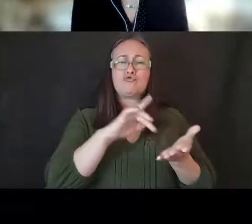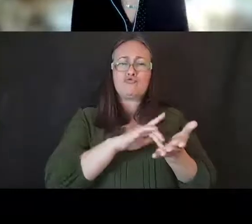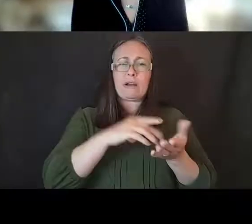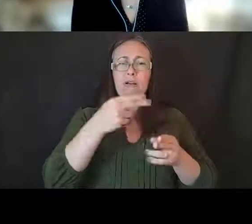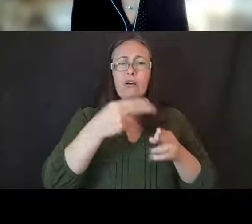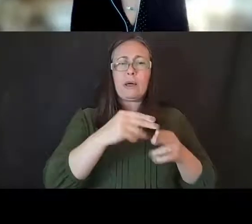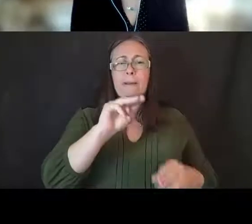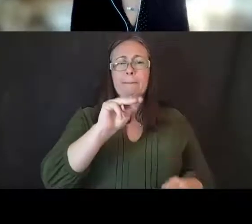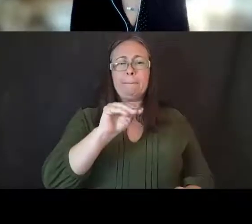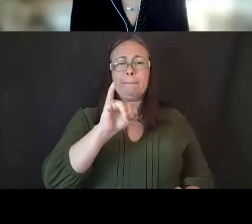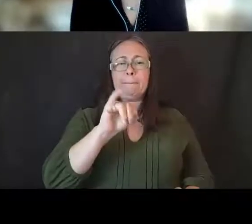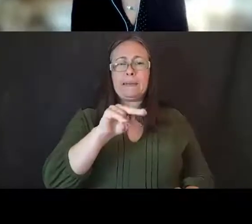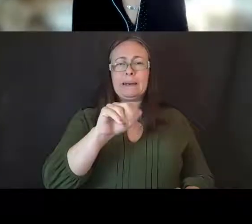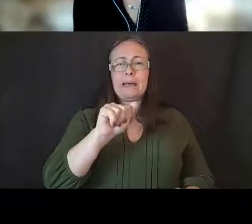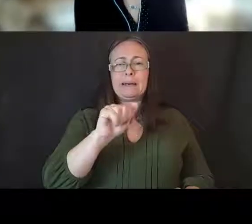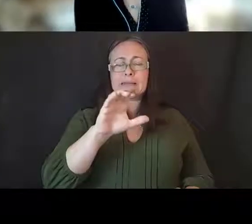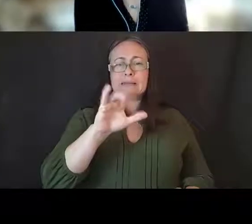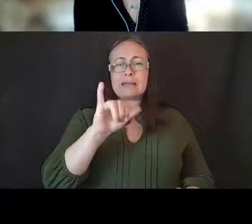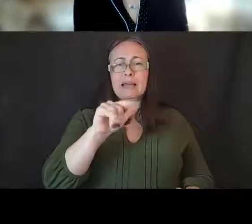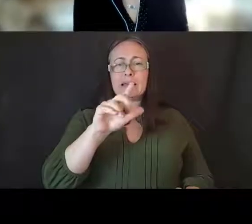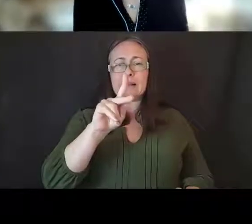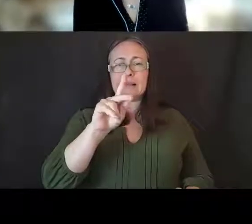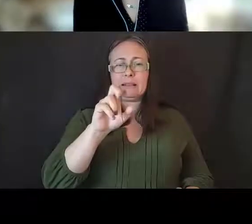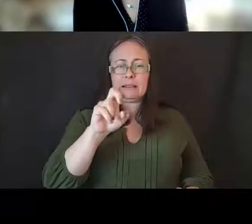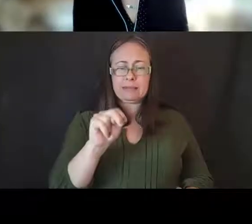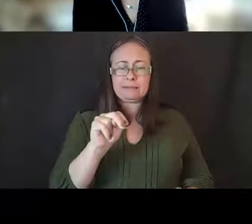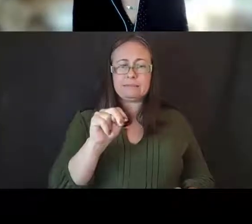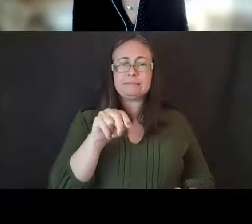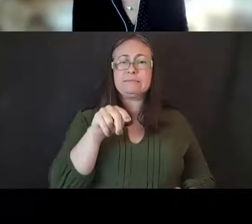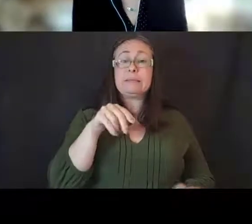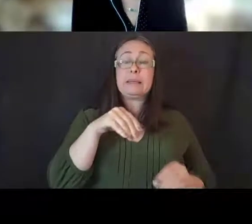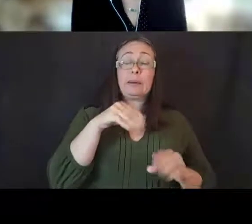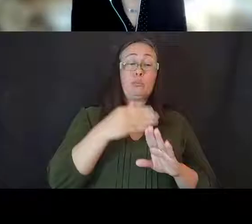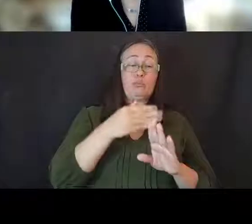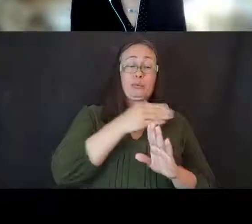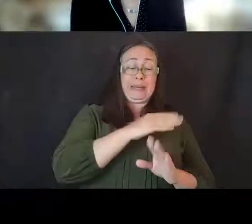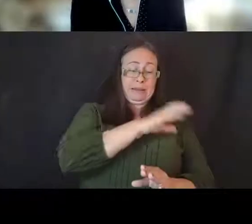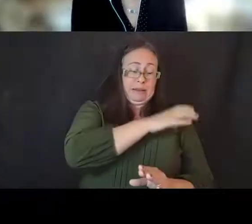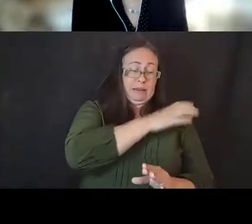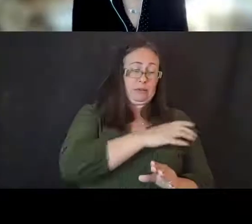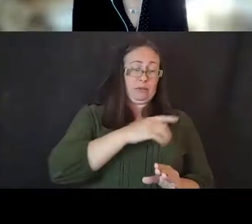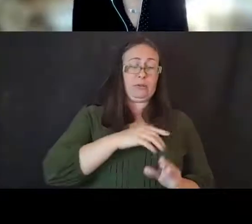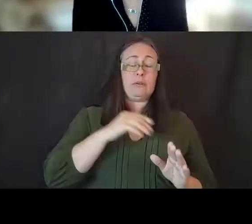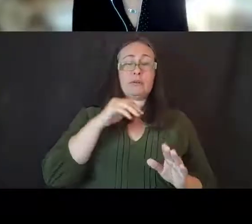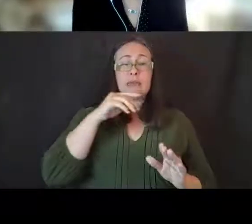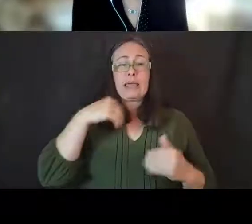This drug was shown to, in preclinical animal models, shown to increase survival of SOD1 mice,